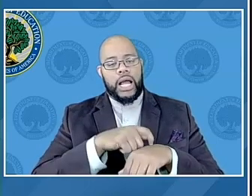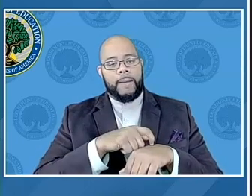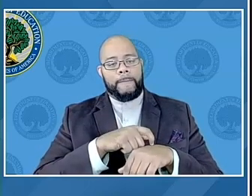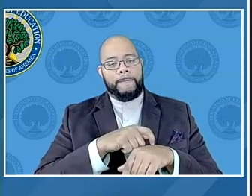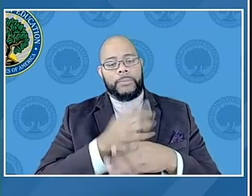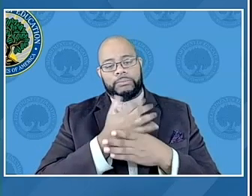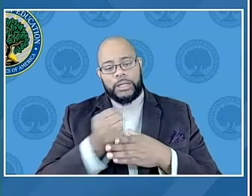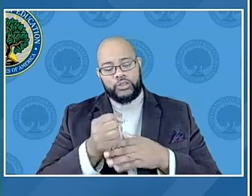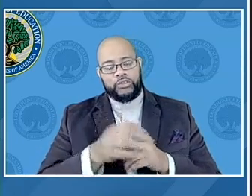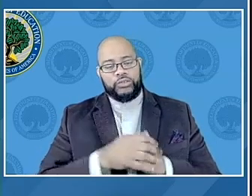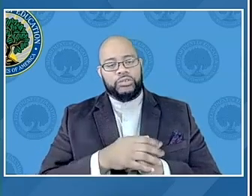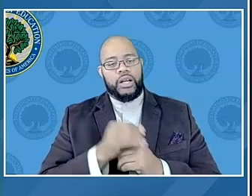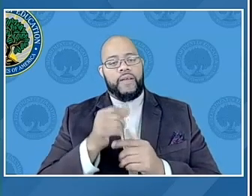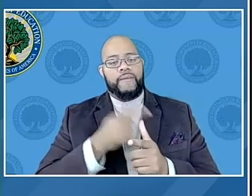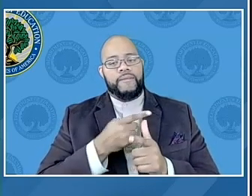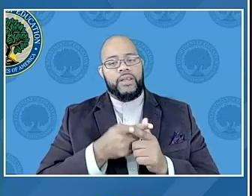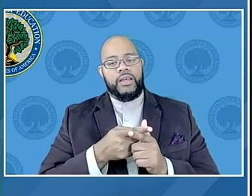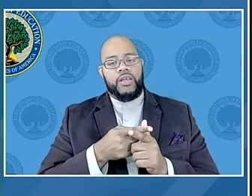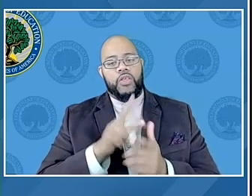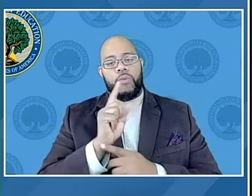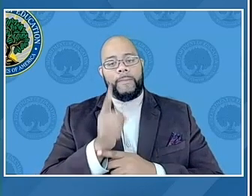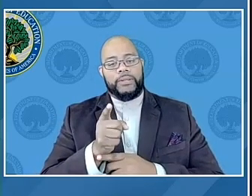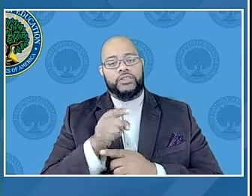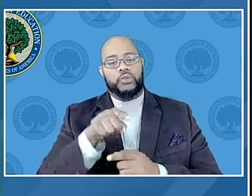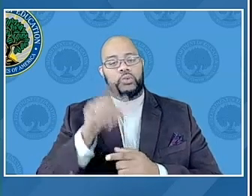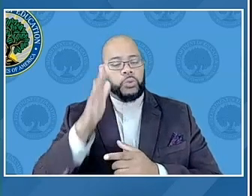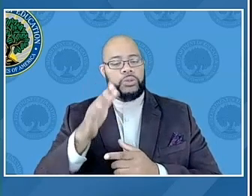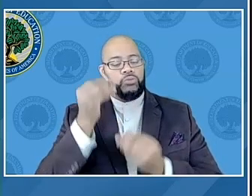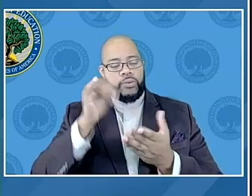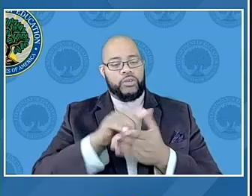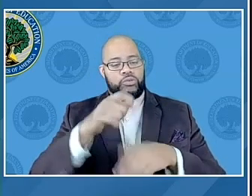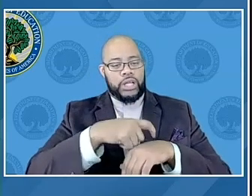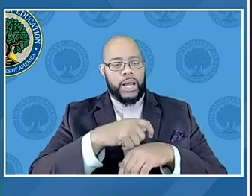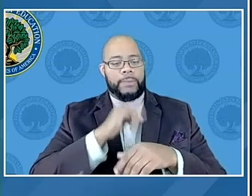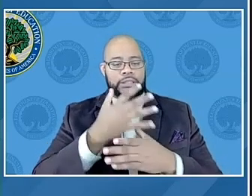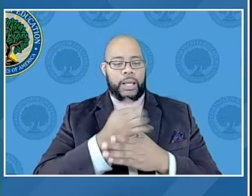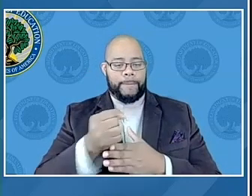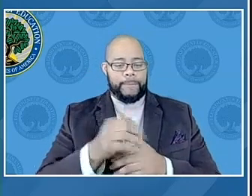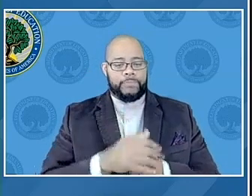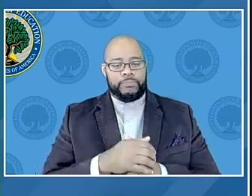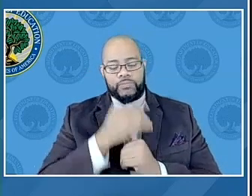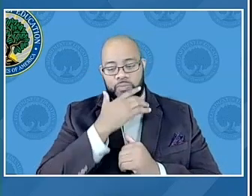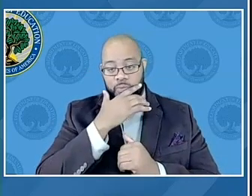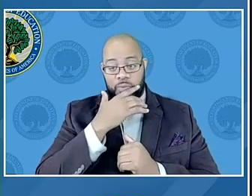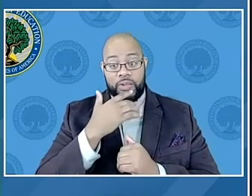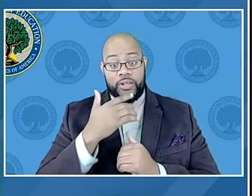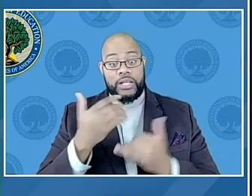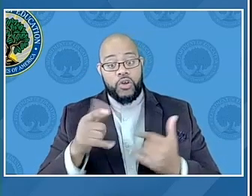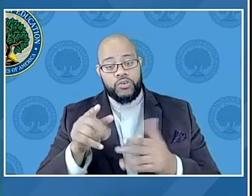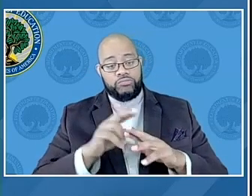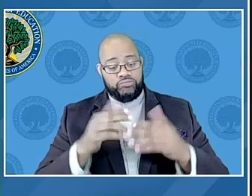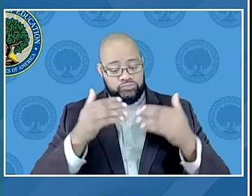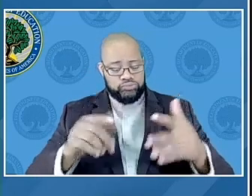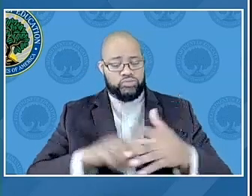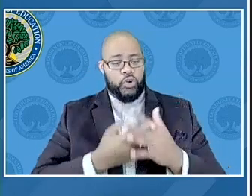And then at three minutes, you will be told that your time is up. So with that, you are free to start at any time now.